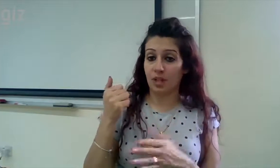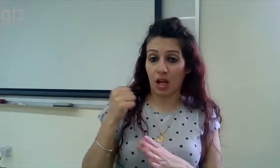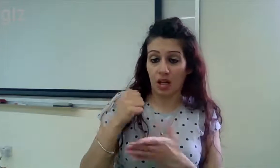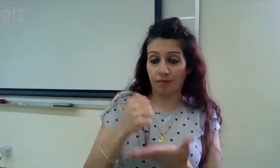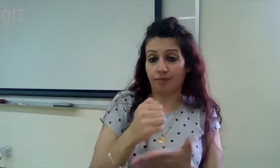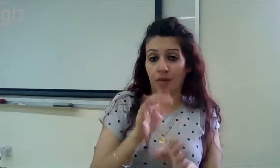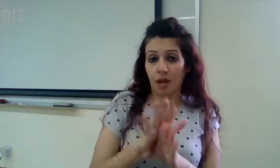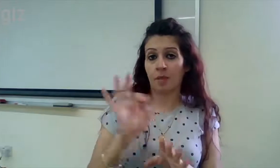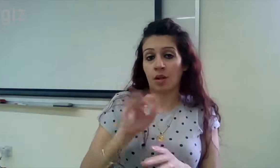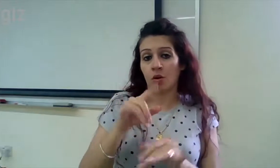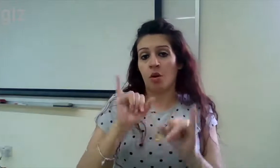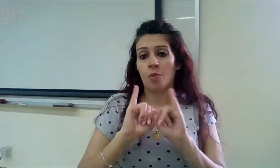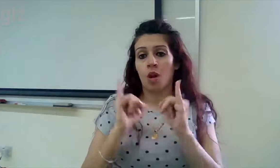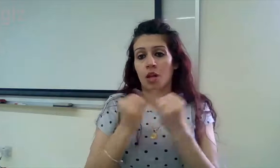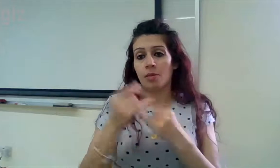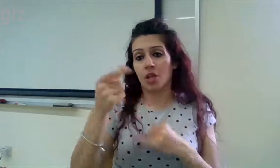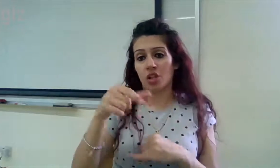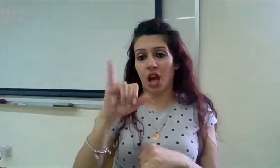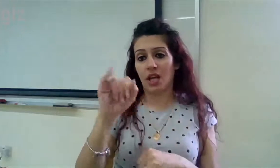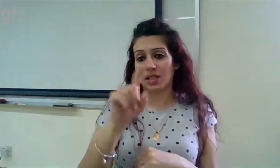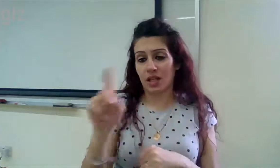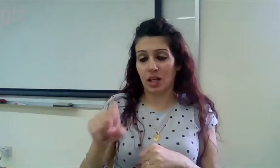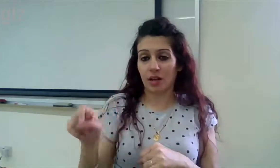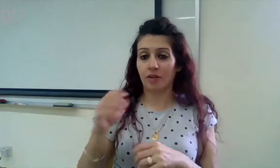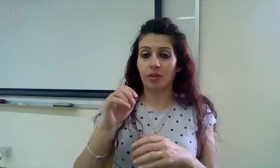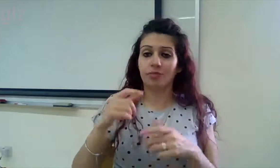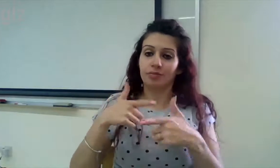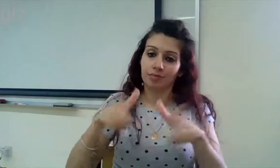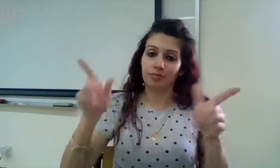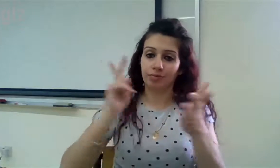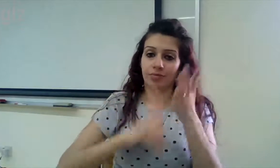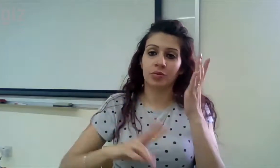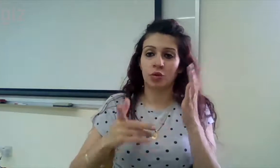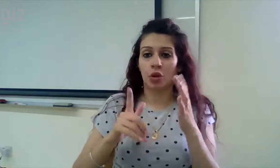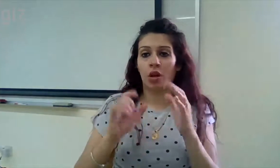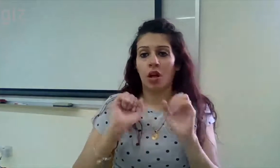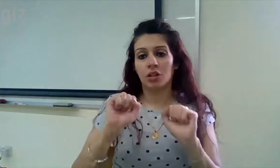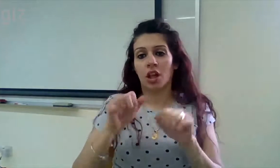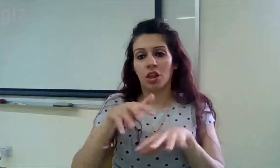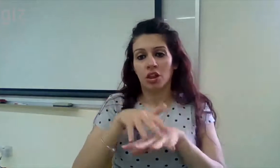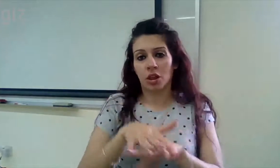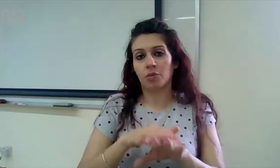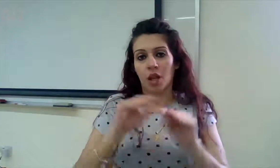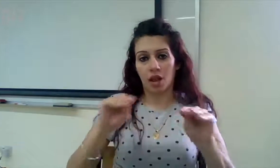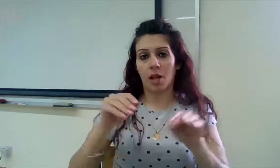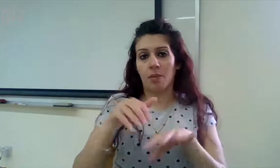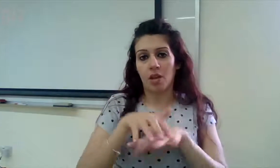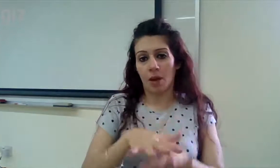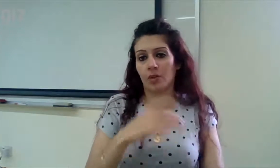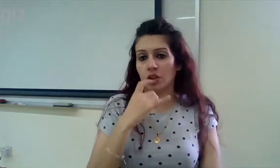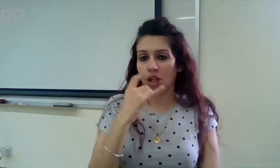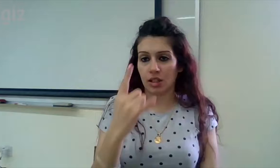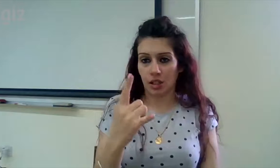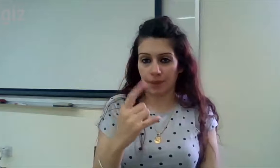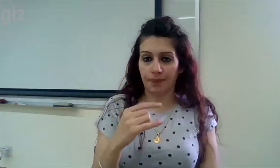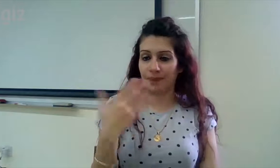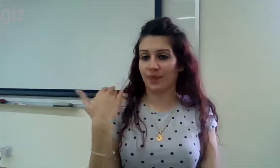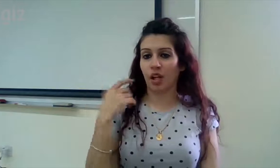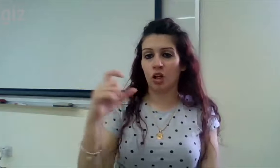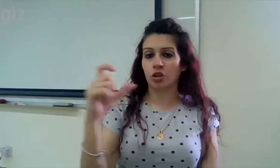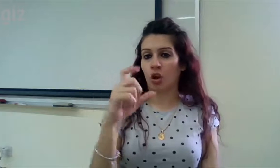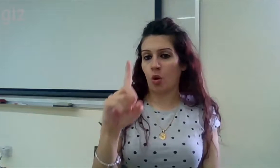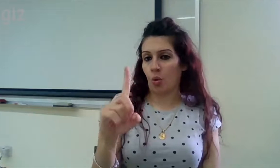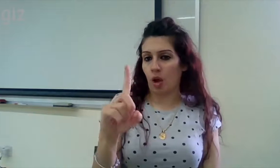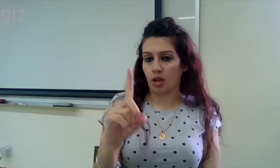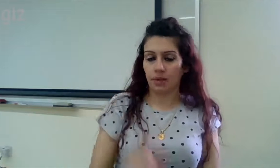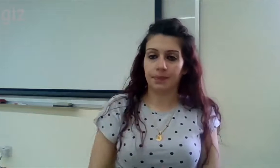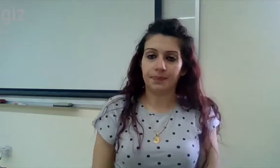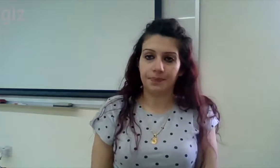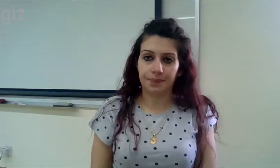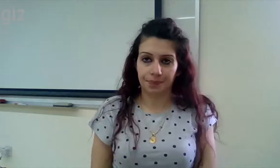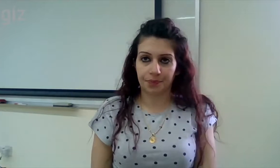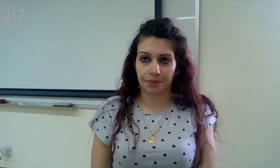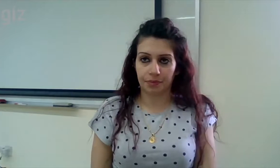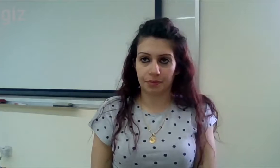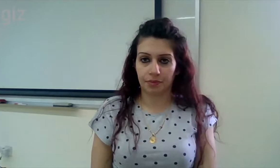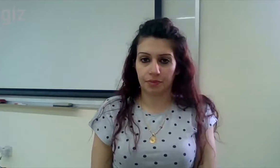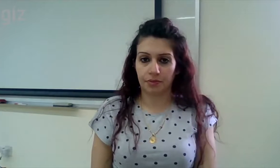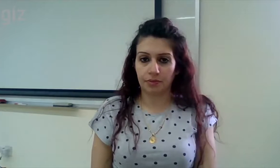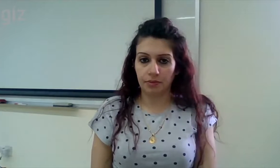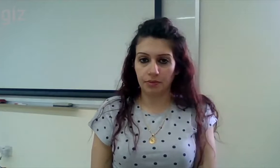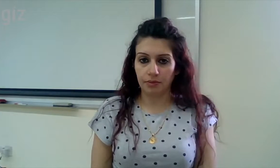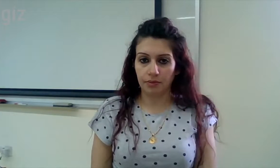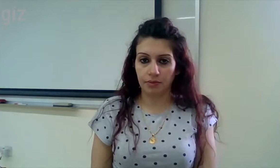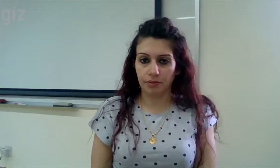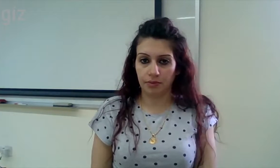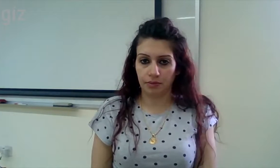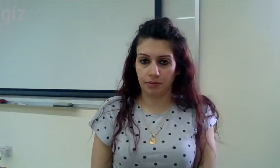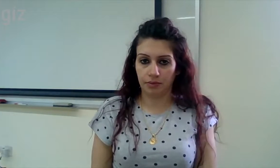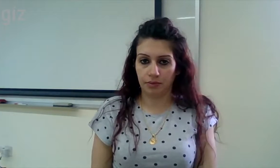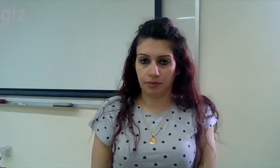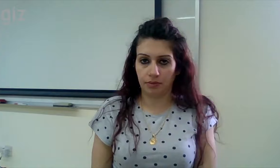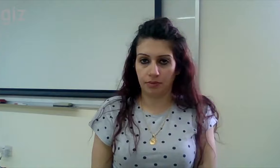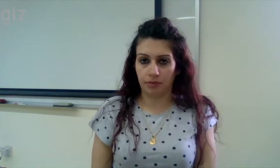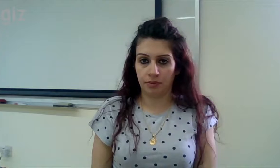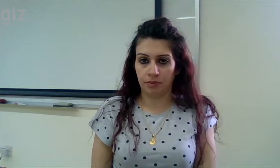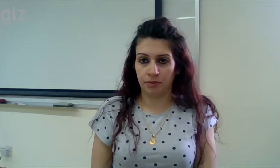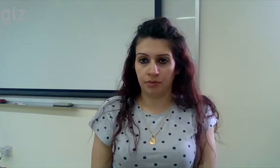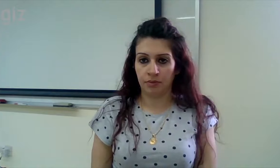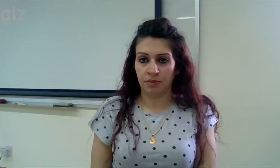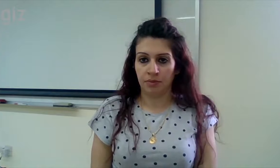year last year Lea tournament damage to share in air in alarm and Harry here an